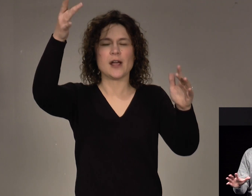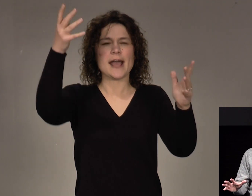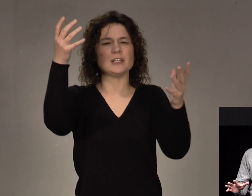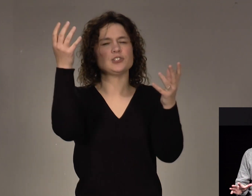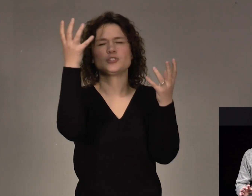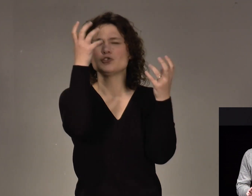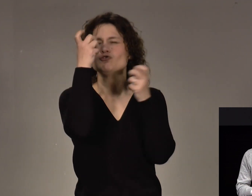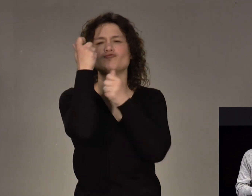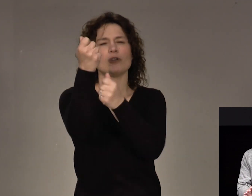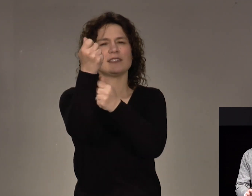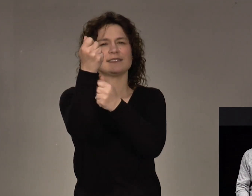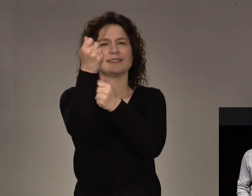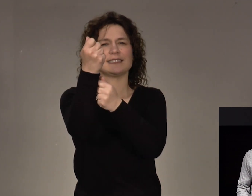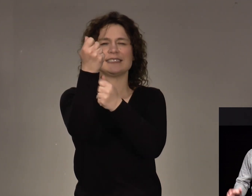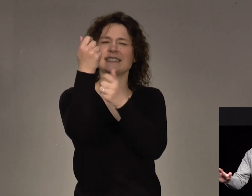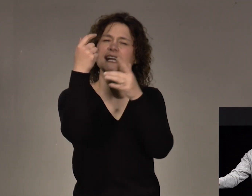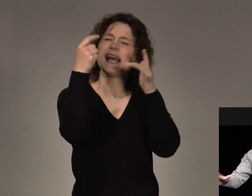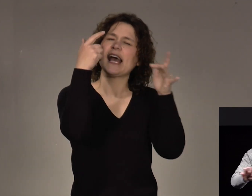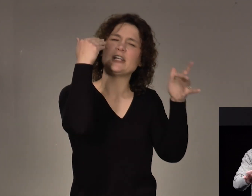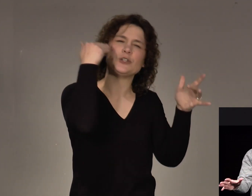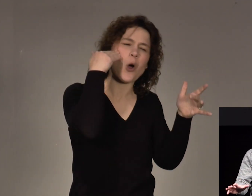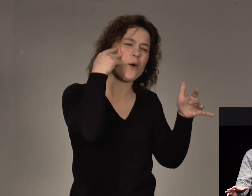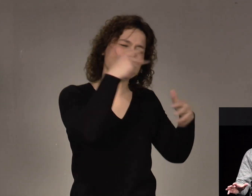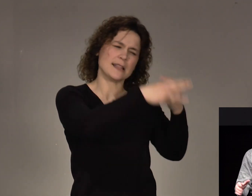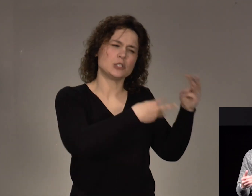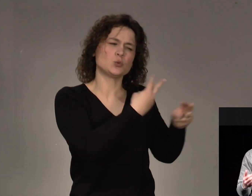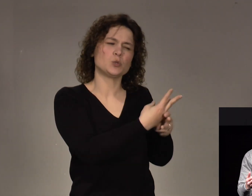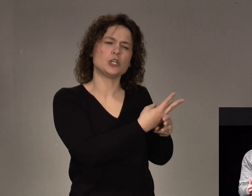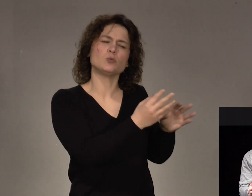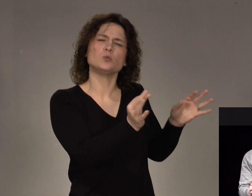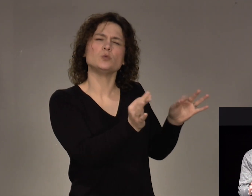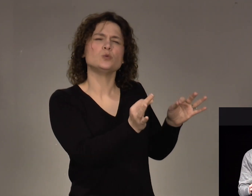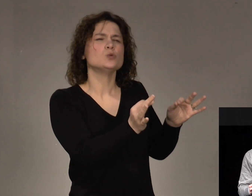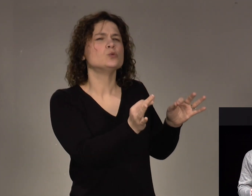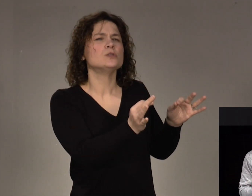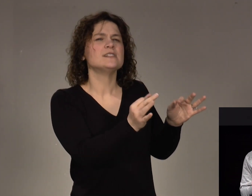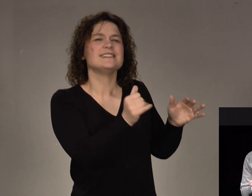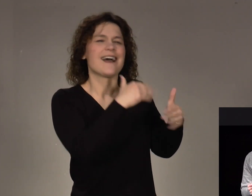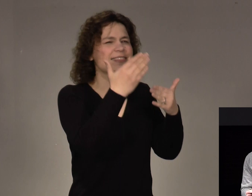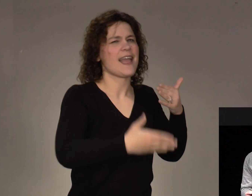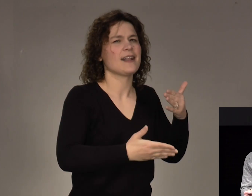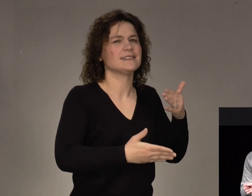present world loosely. Everything is meant to be preparation for the final